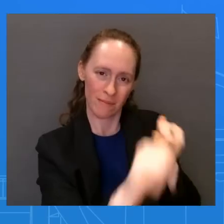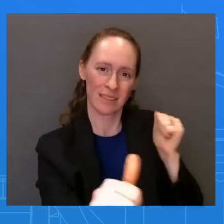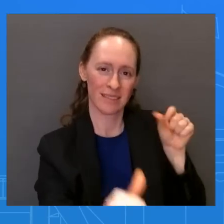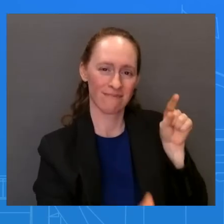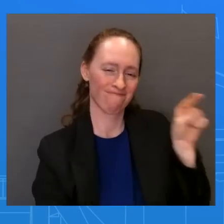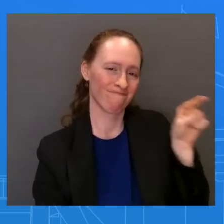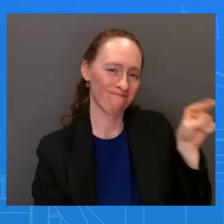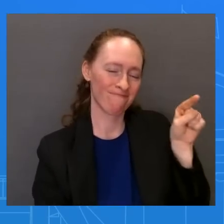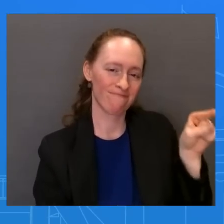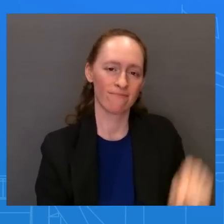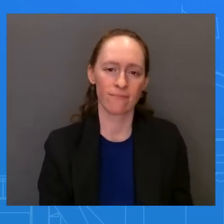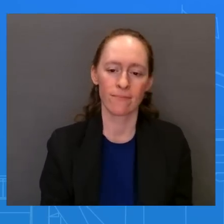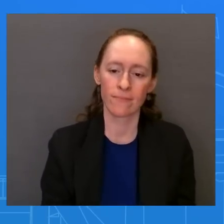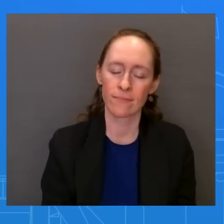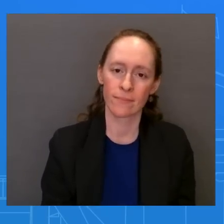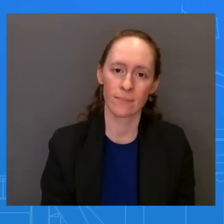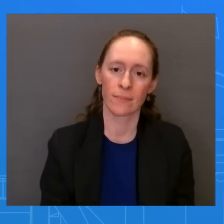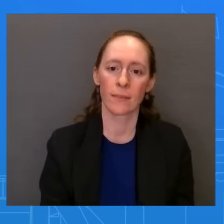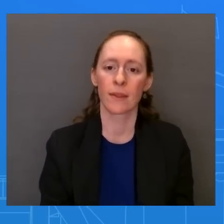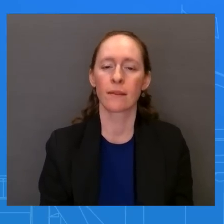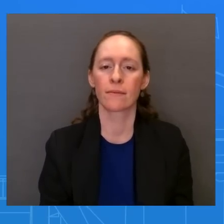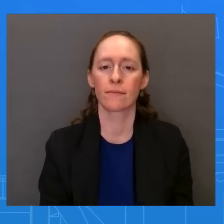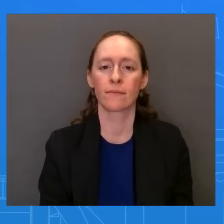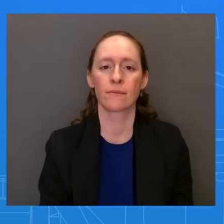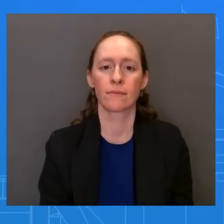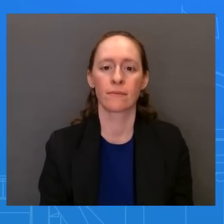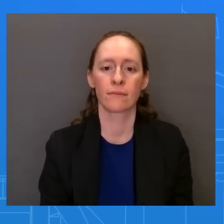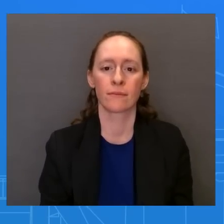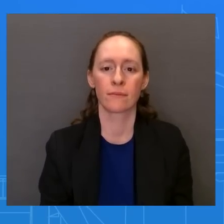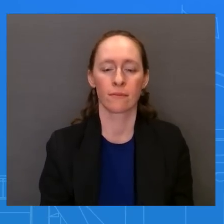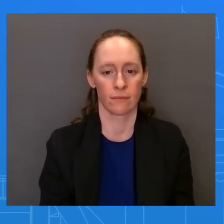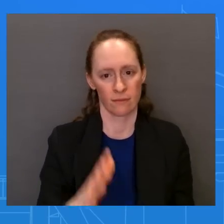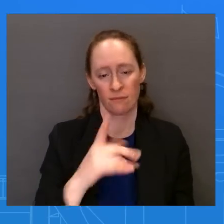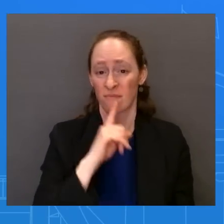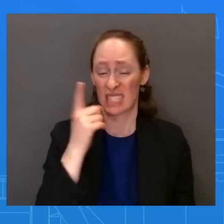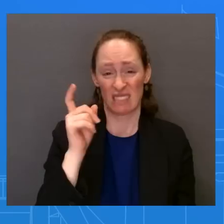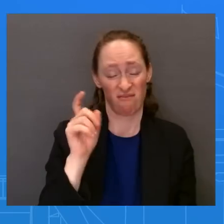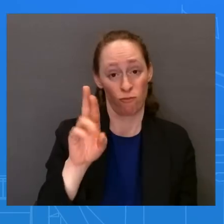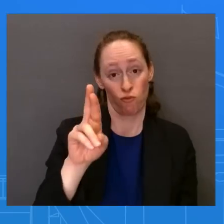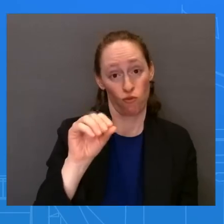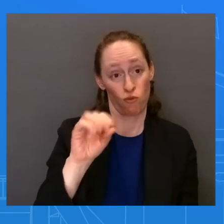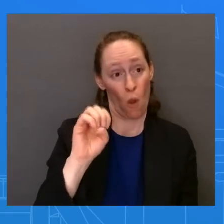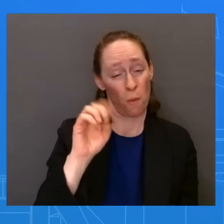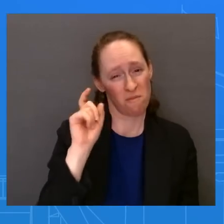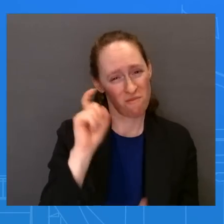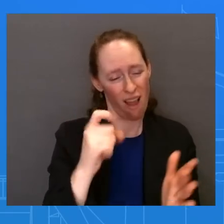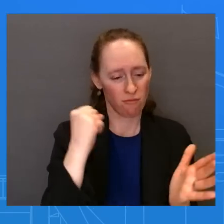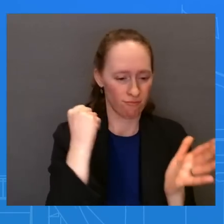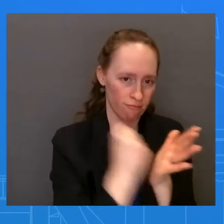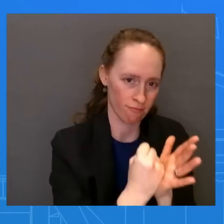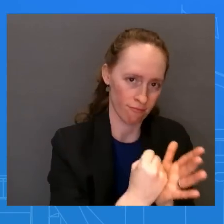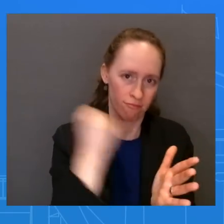And that's what you're going to hear -- continue to hear from the President and from the Vice President. Don't have any -- any other specific actions